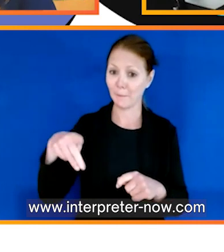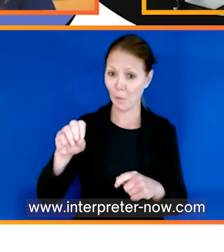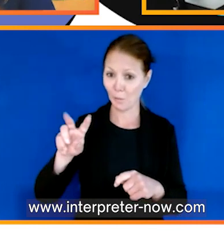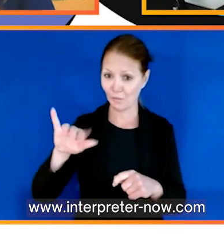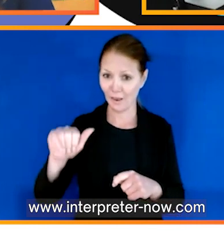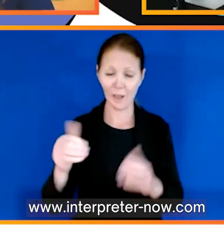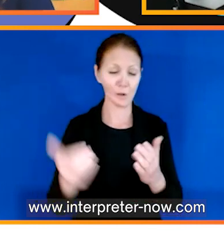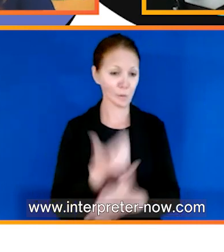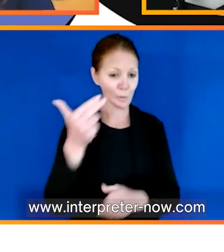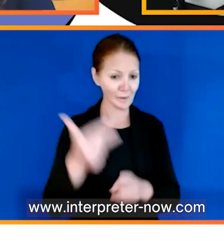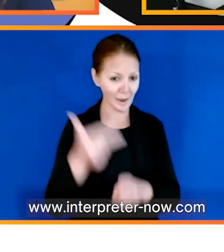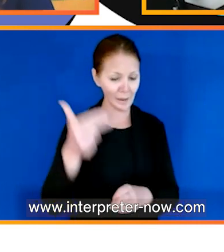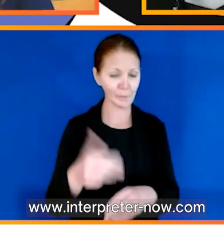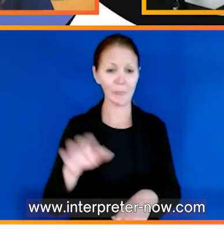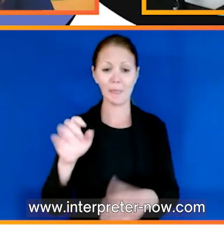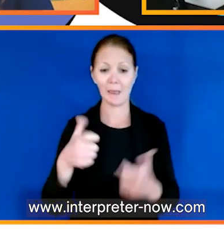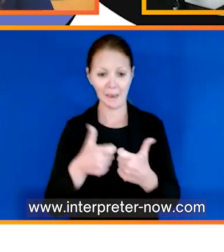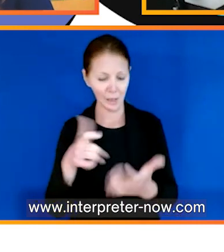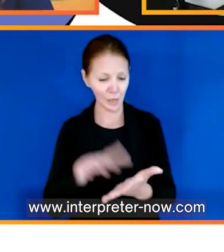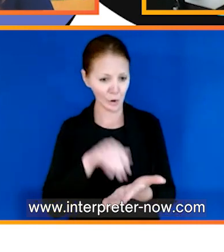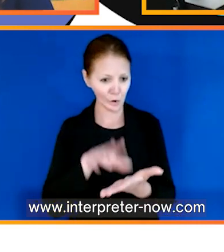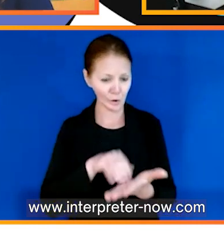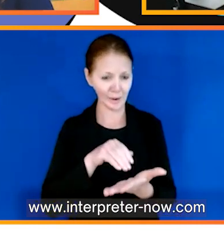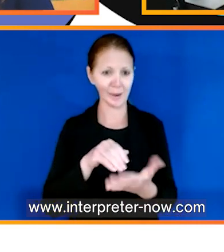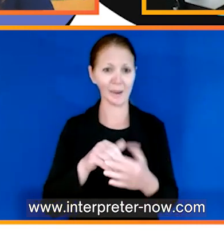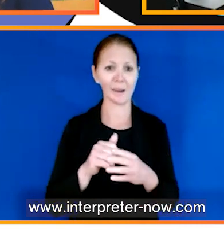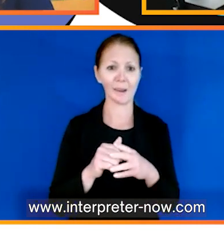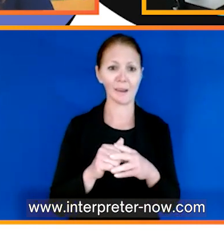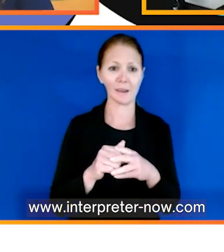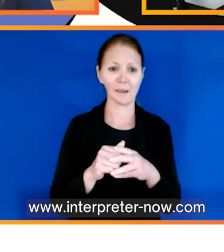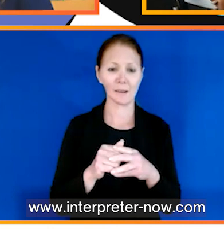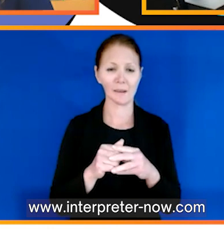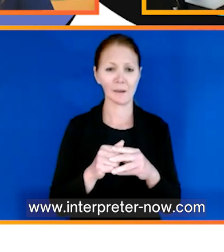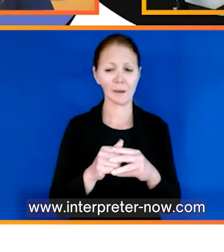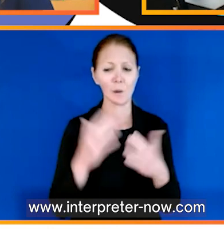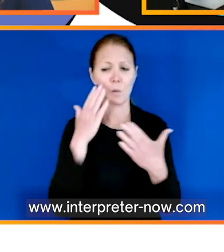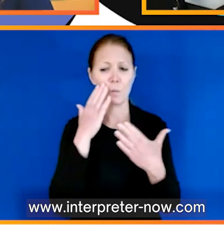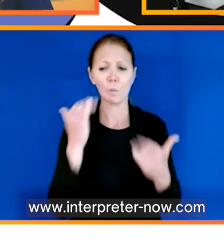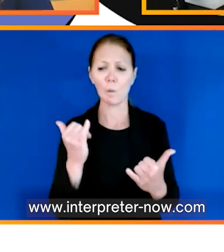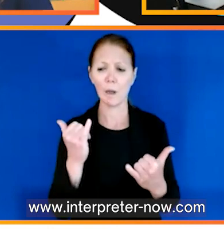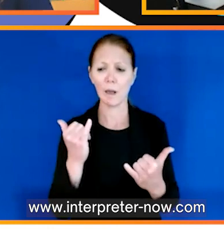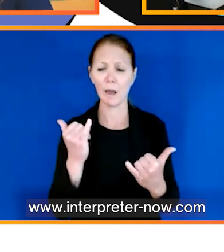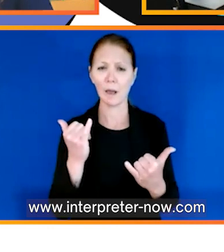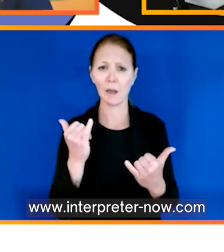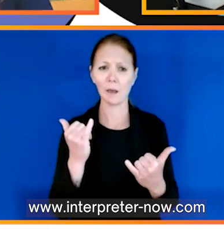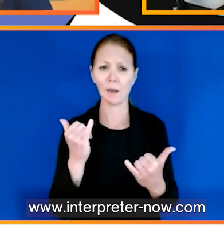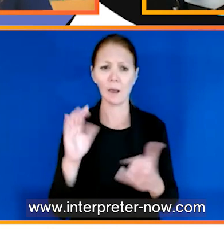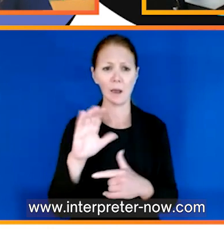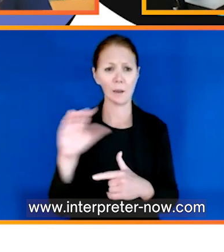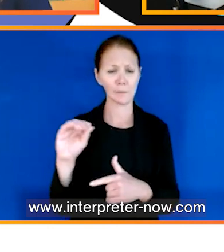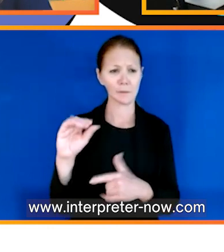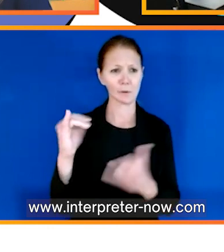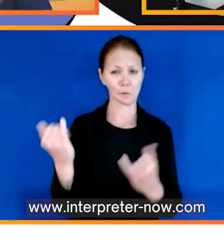So as we wrap up, Empovia, new name, e-learning.